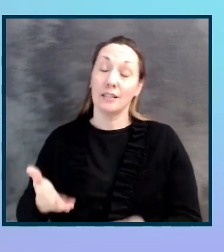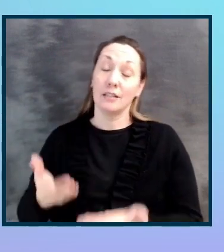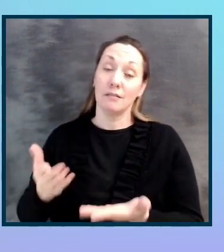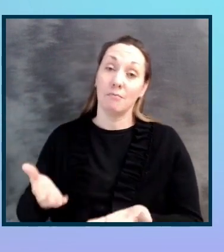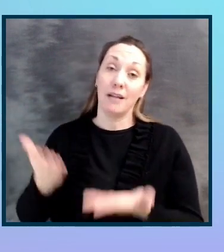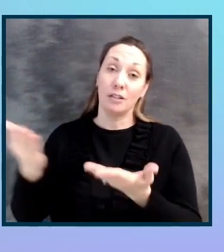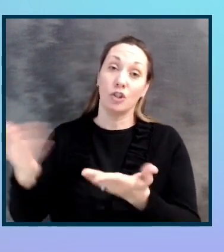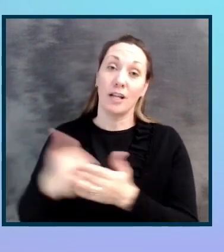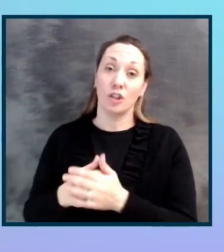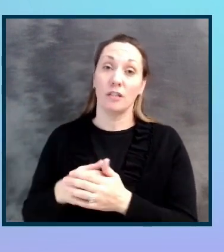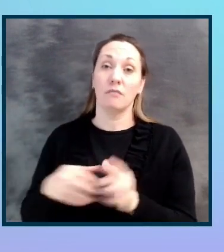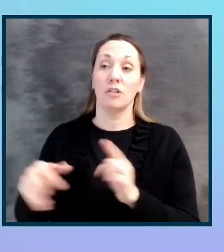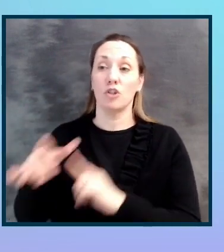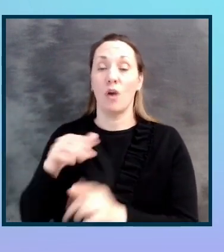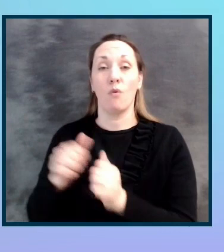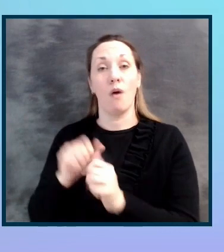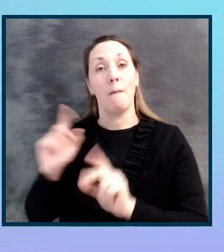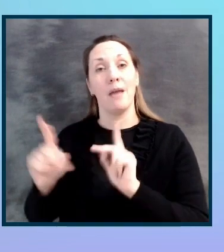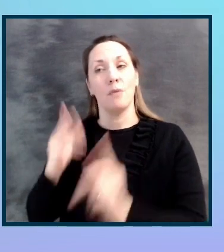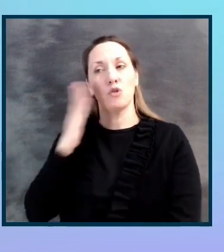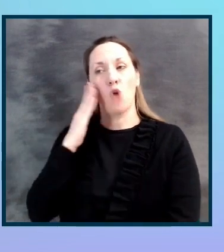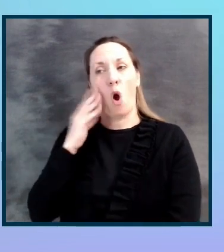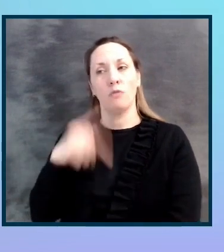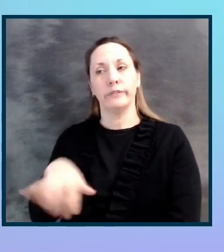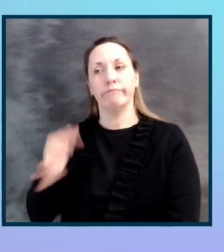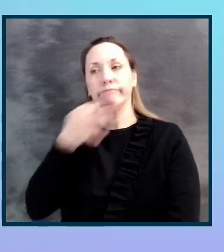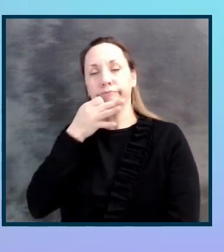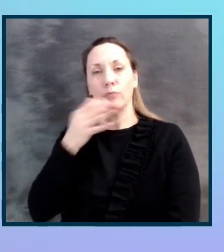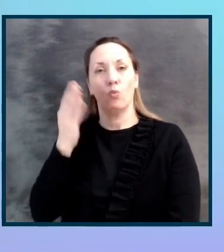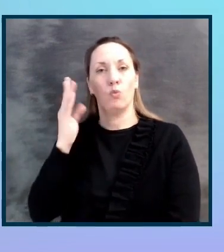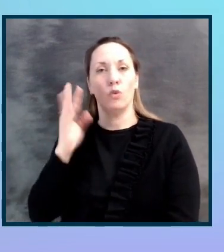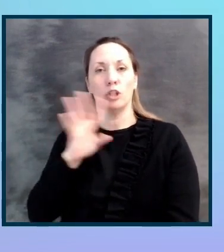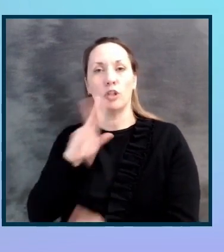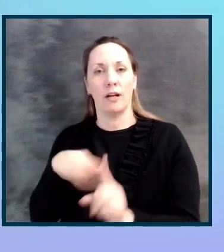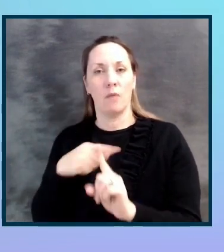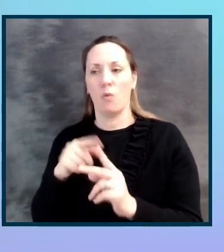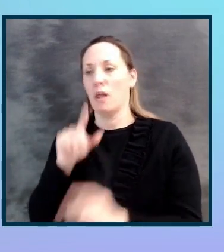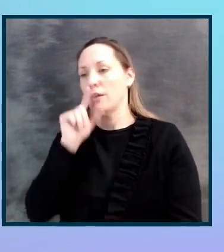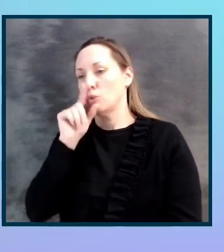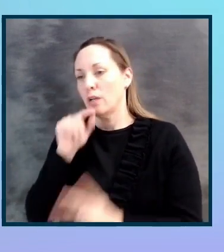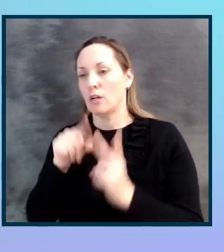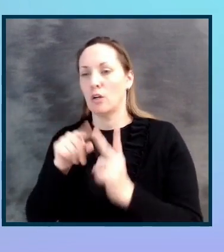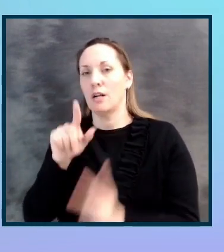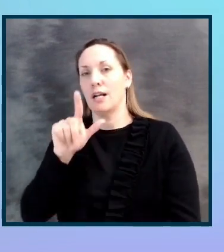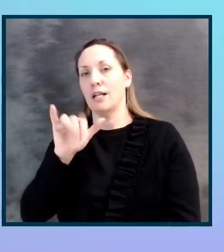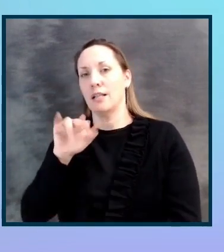surround yourself with people who know what they're talking about, whether that's on Twitter, whether it's LinkedIn, follow people who write, right?